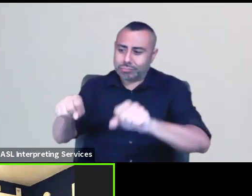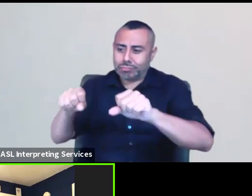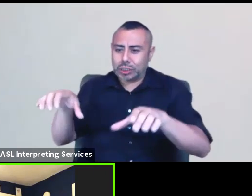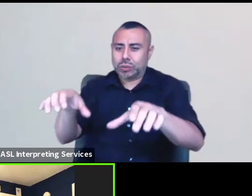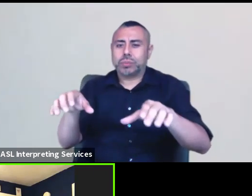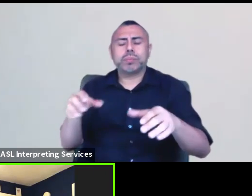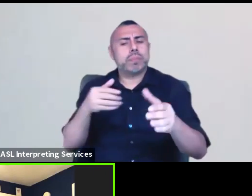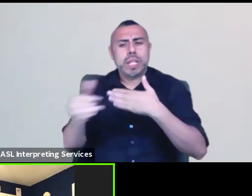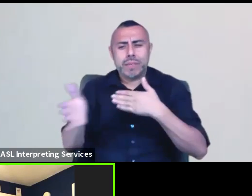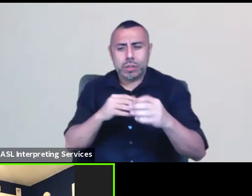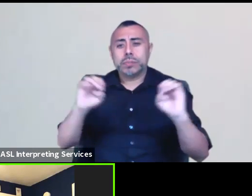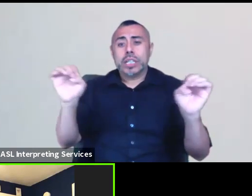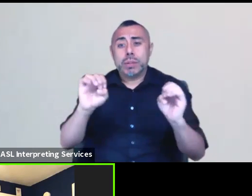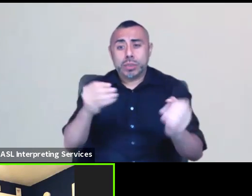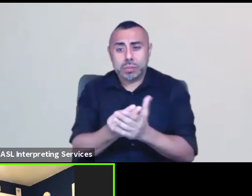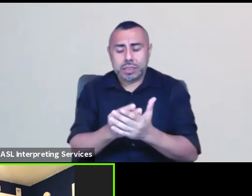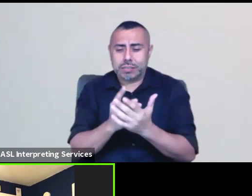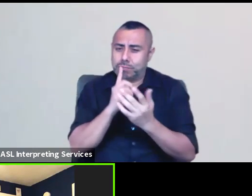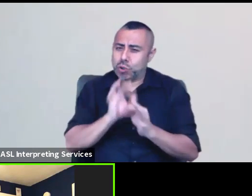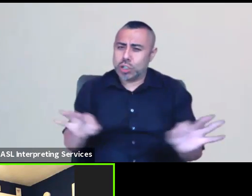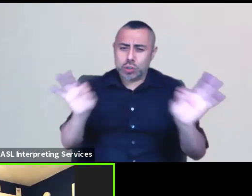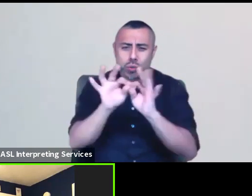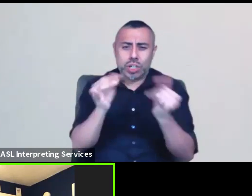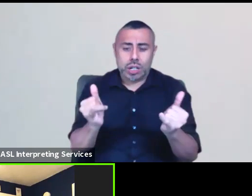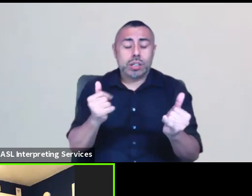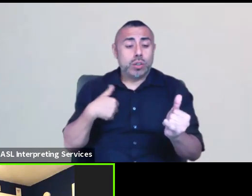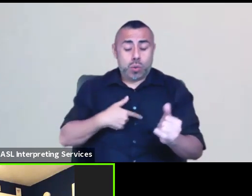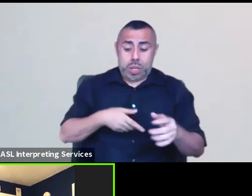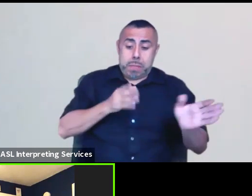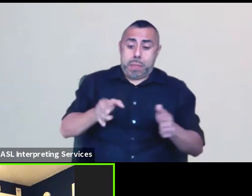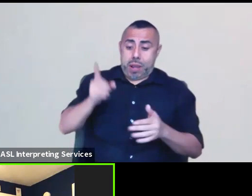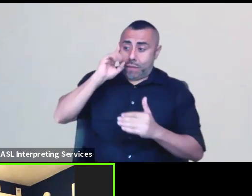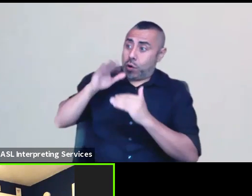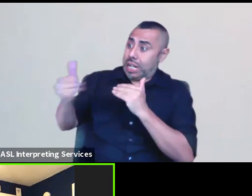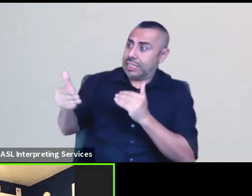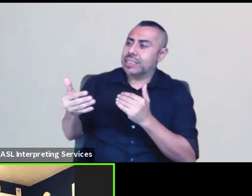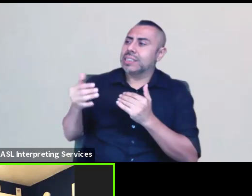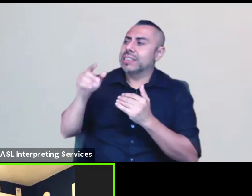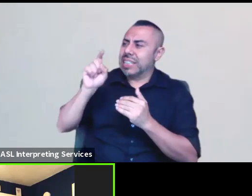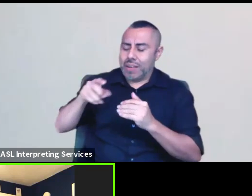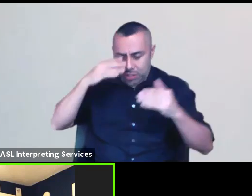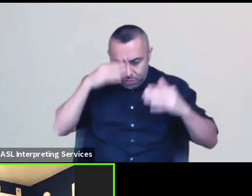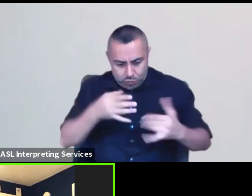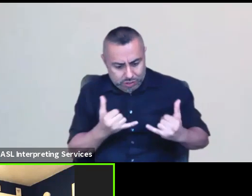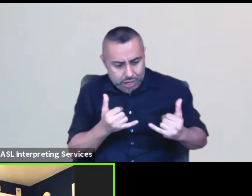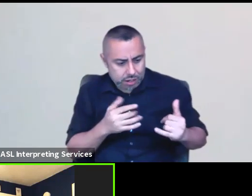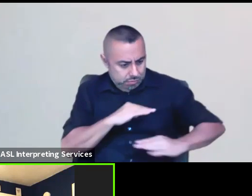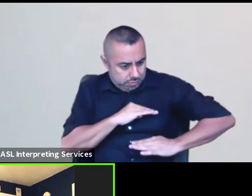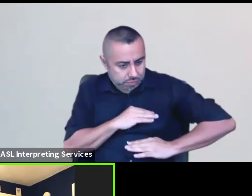as we organize for what's next, we have to do both at the same time. We've gotten a lot of requests about our program and we're finalizing our quick and dirty